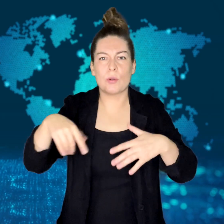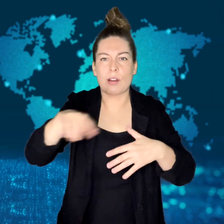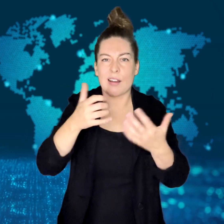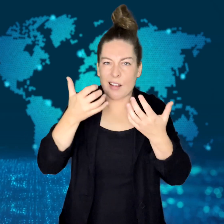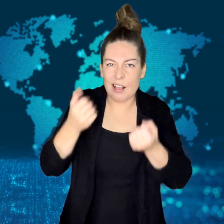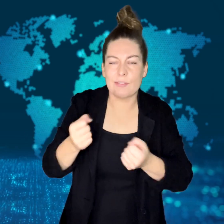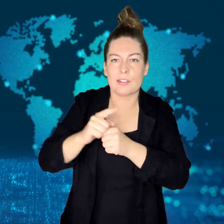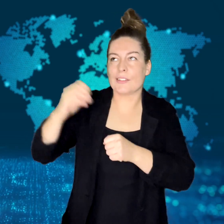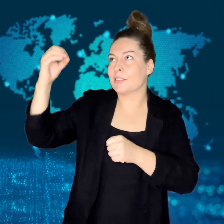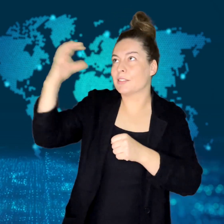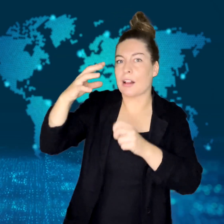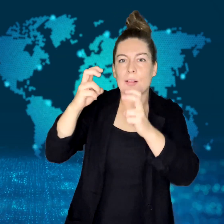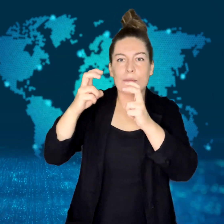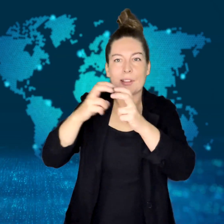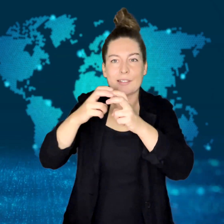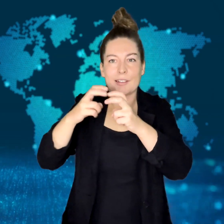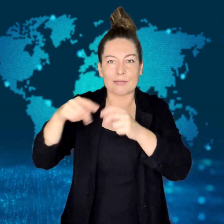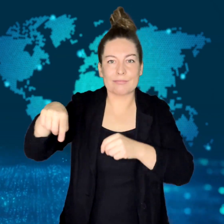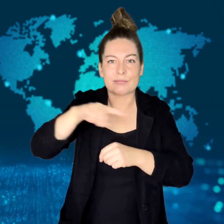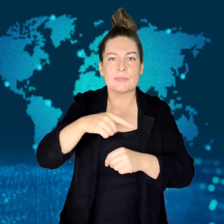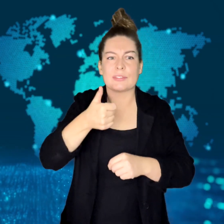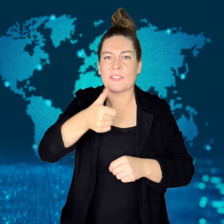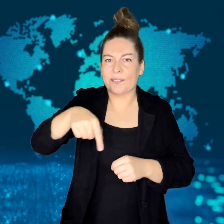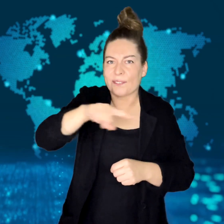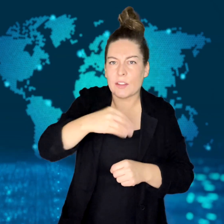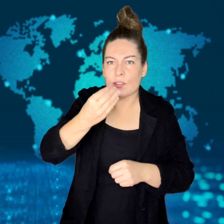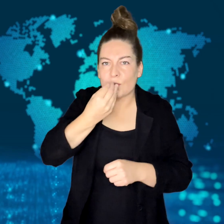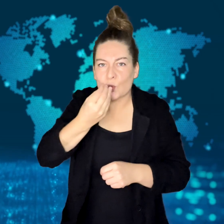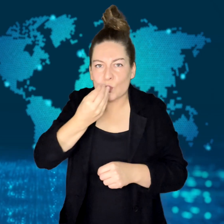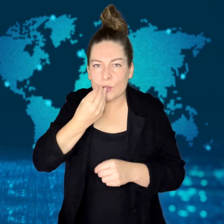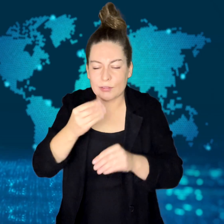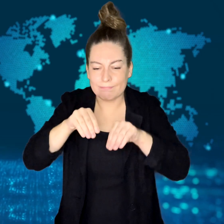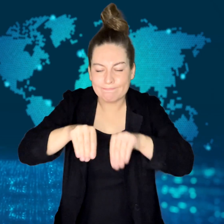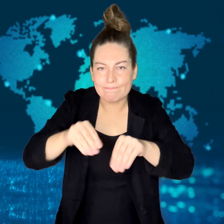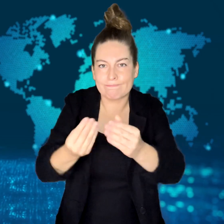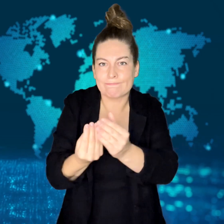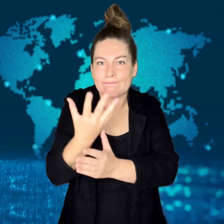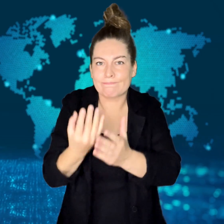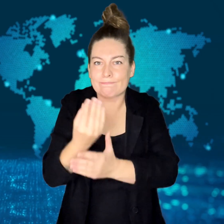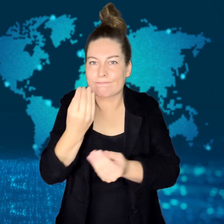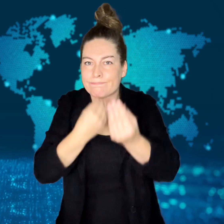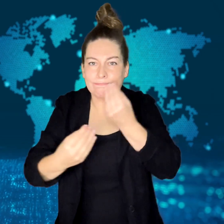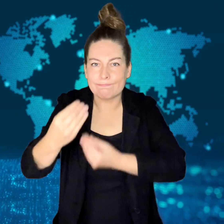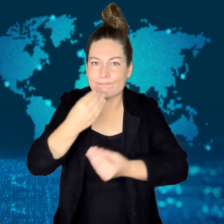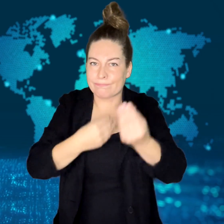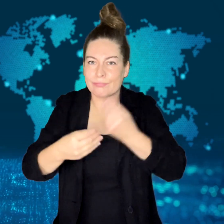him when he was young. The group carried solar panels with them